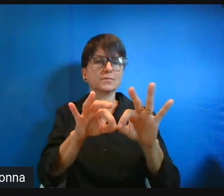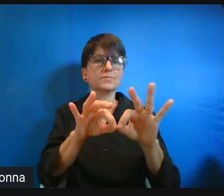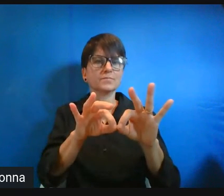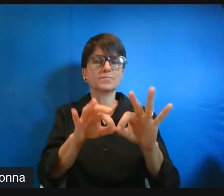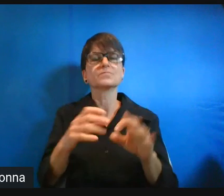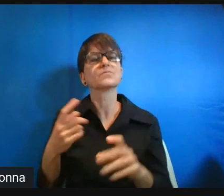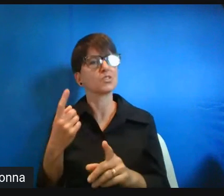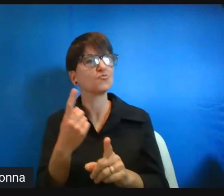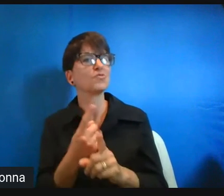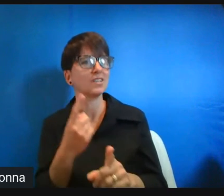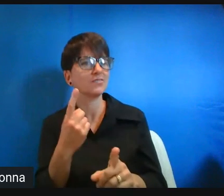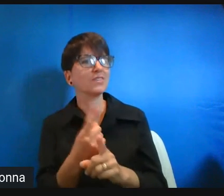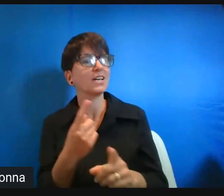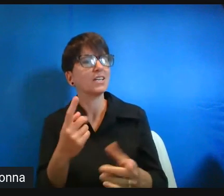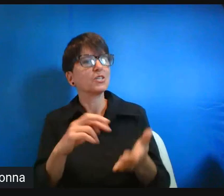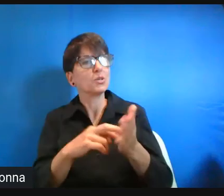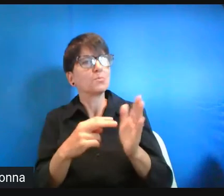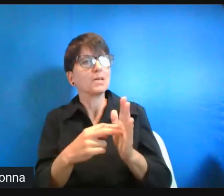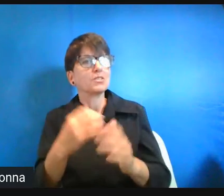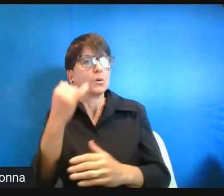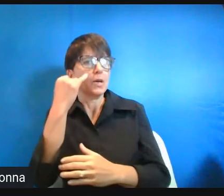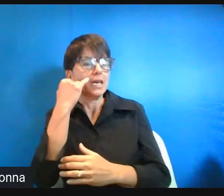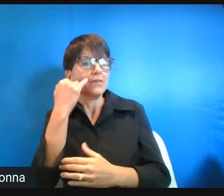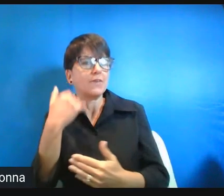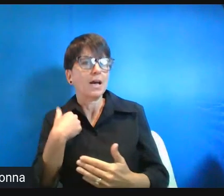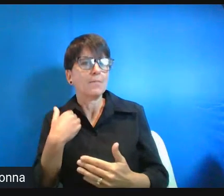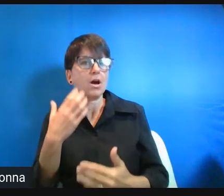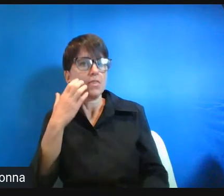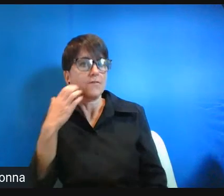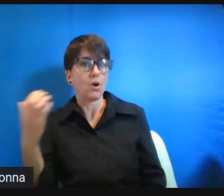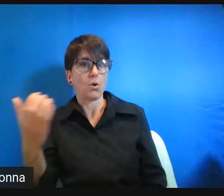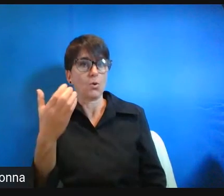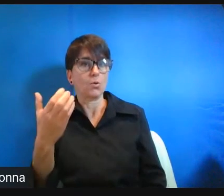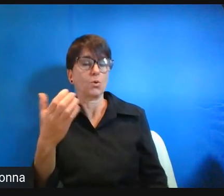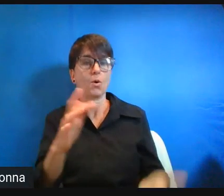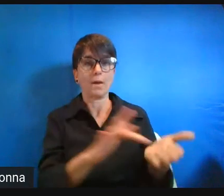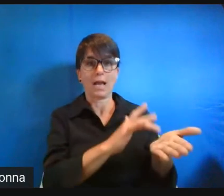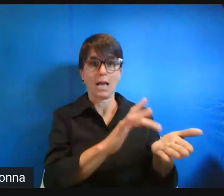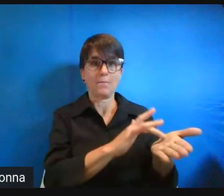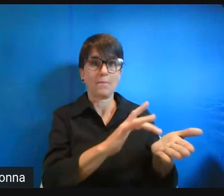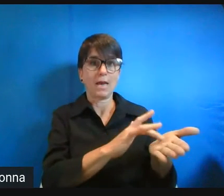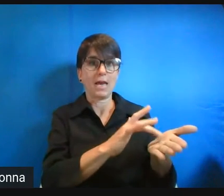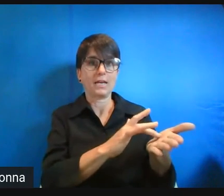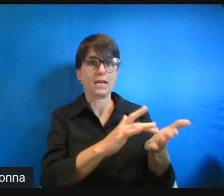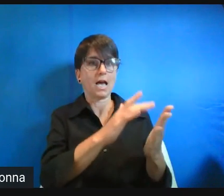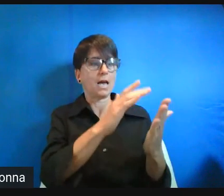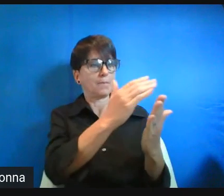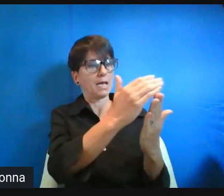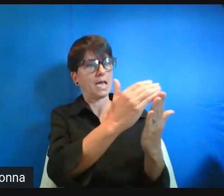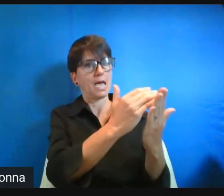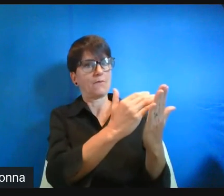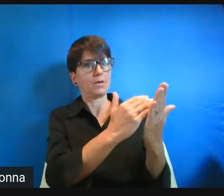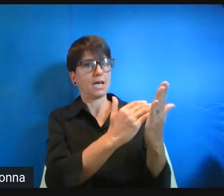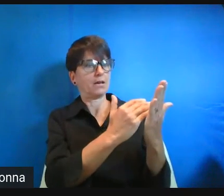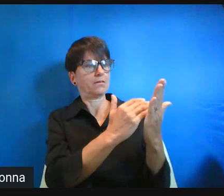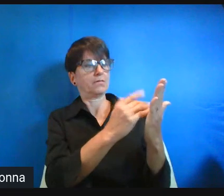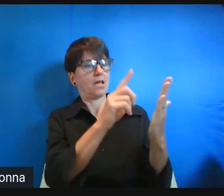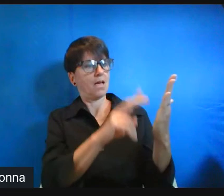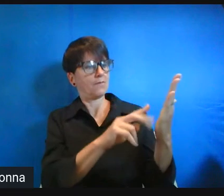You mean like if I'm on my phone or like an iPad and I've scrolled halfway down the page, it pops up a modal